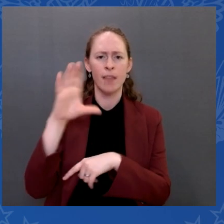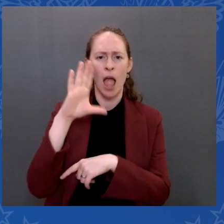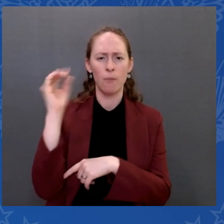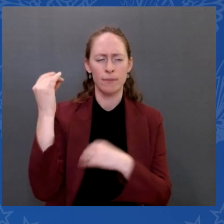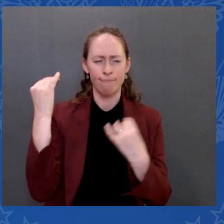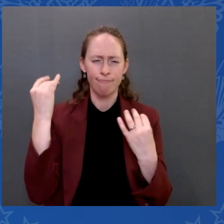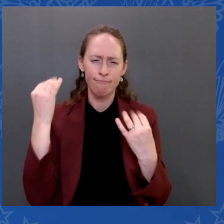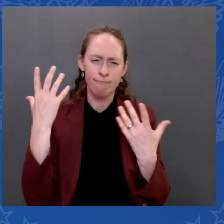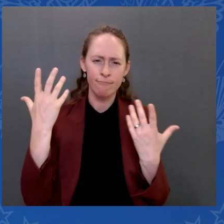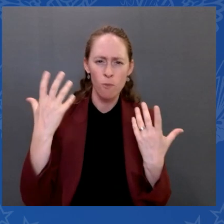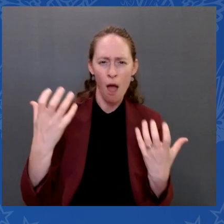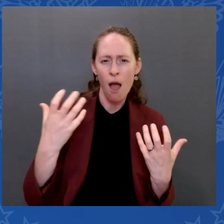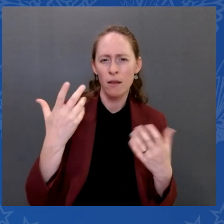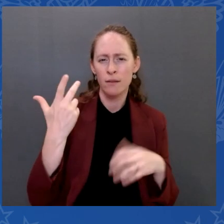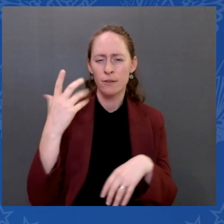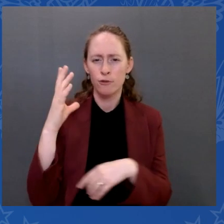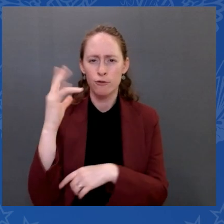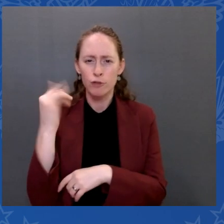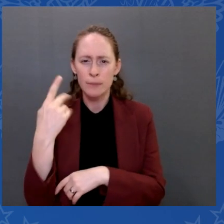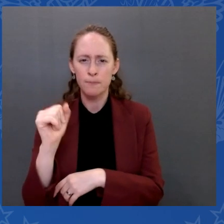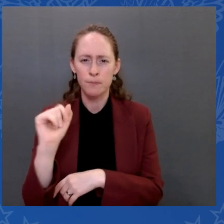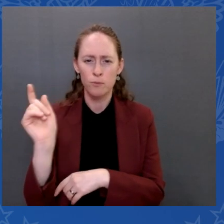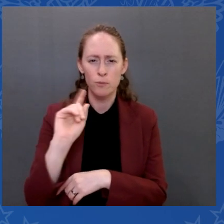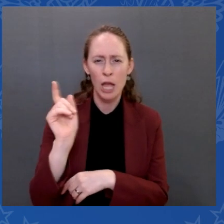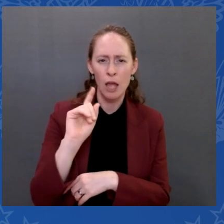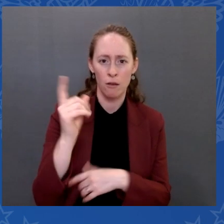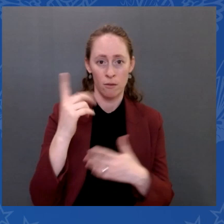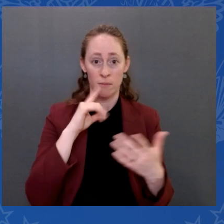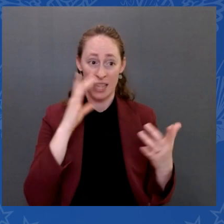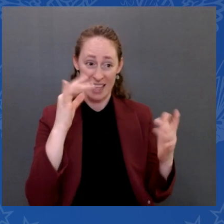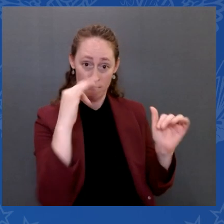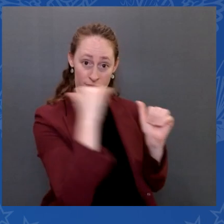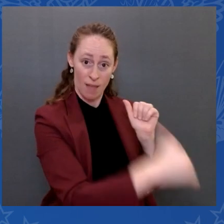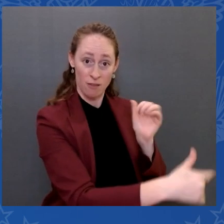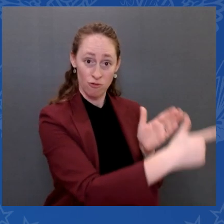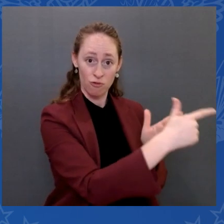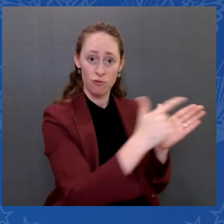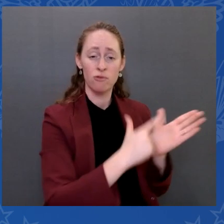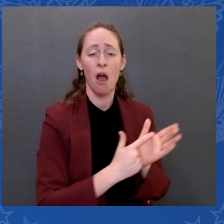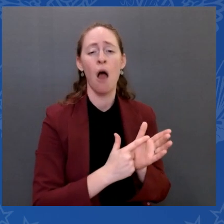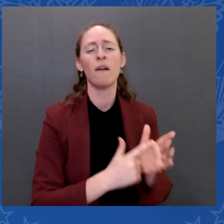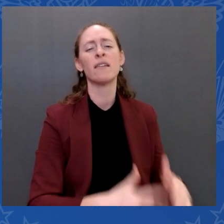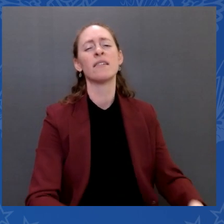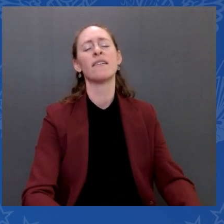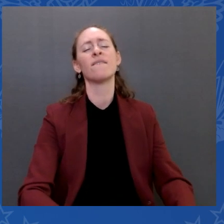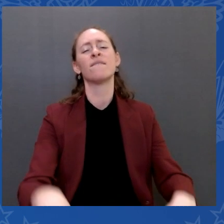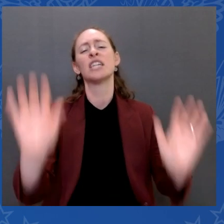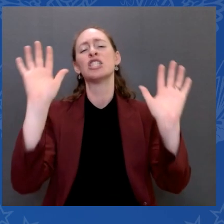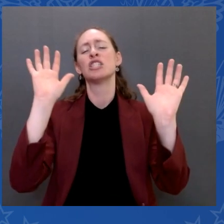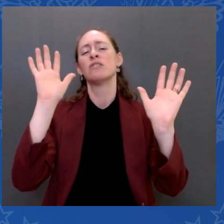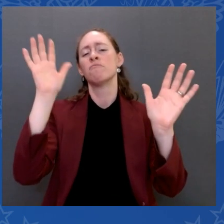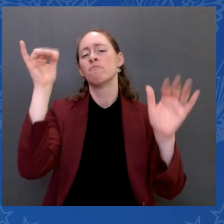because the CHIPS funding will be the deciding factor on where those companies choose to expand.